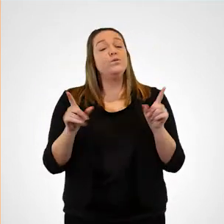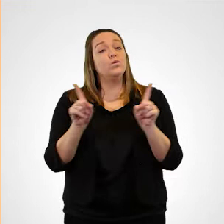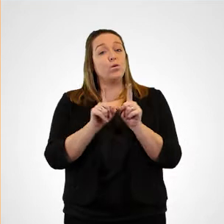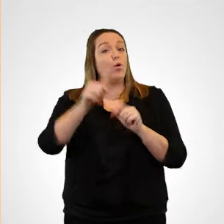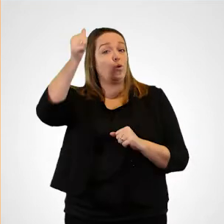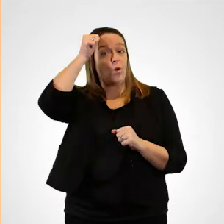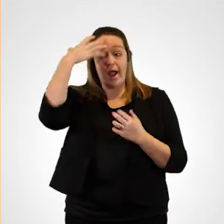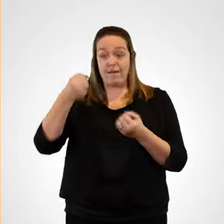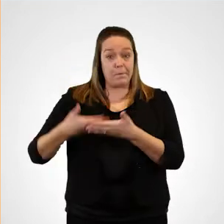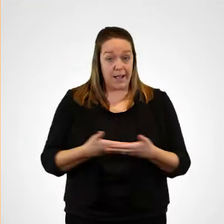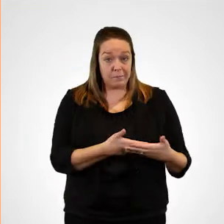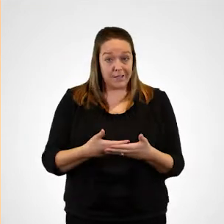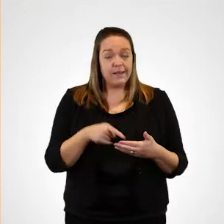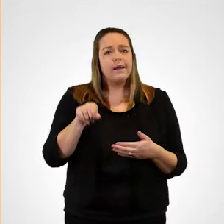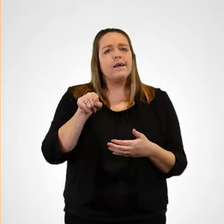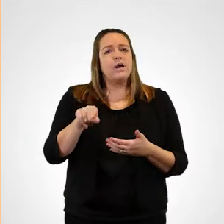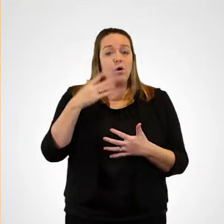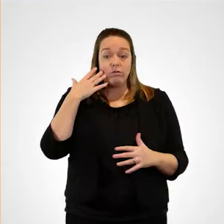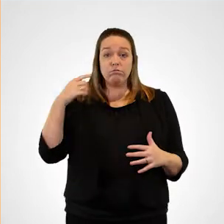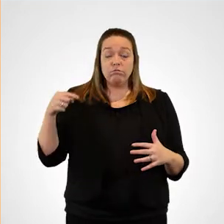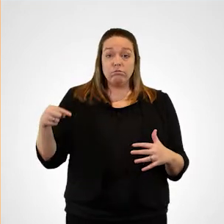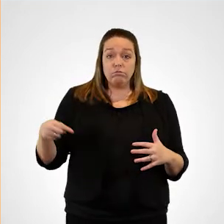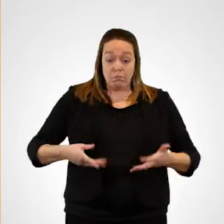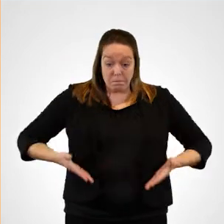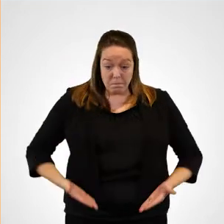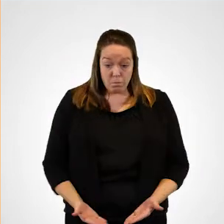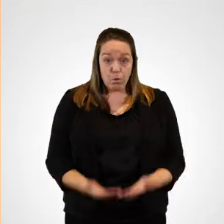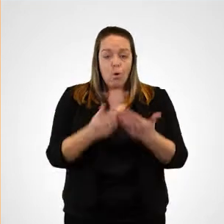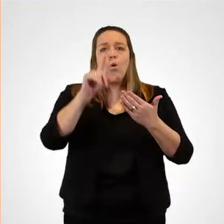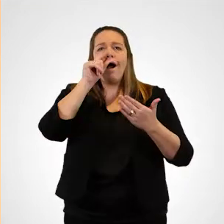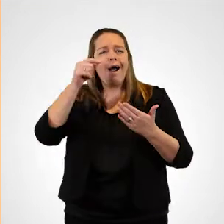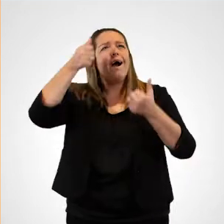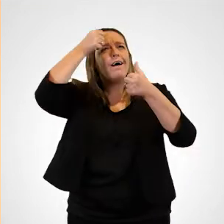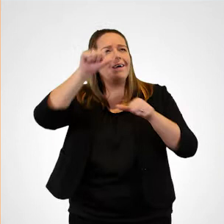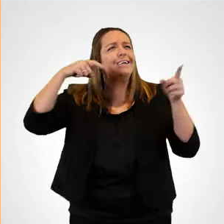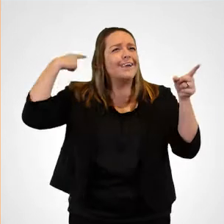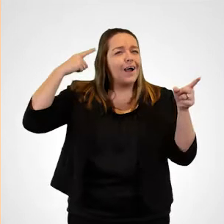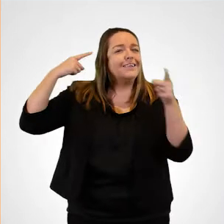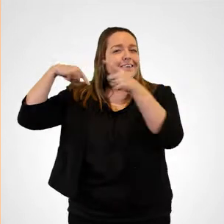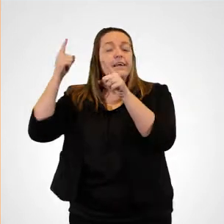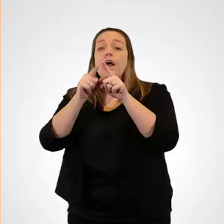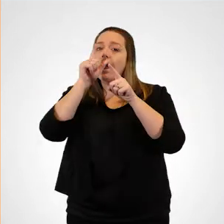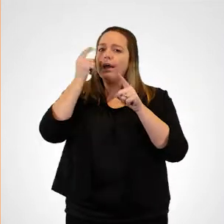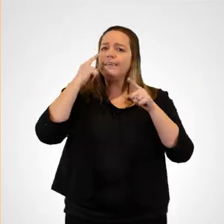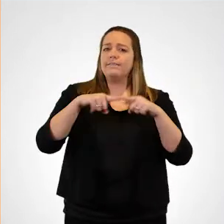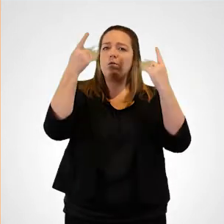and we know that babies can actually recognise familiar sounds when they're born, they can even tell the differences between languages,